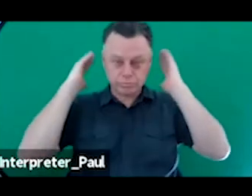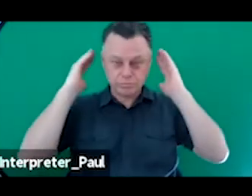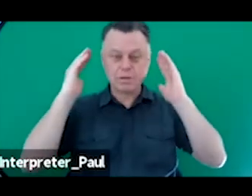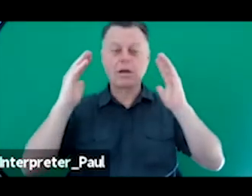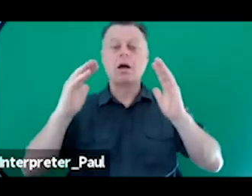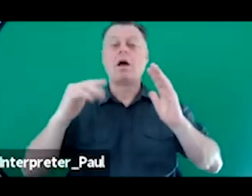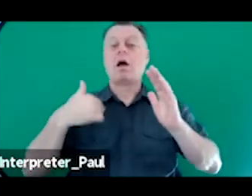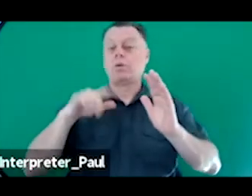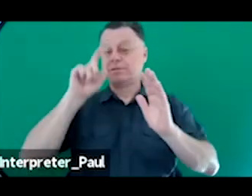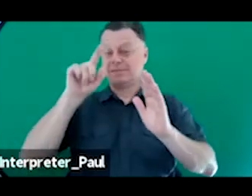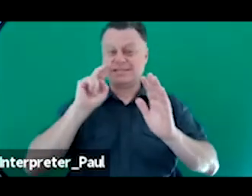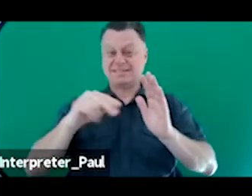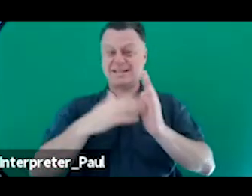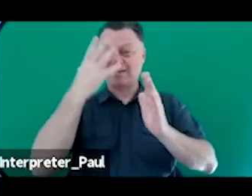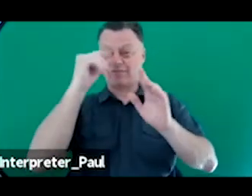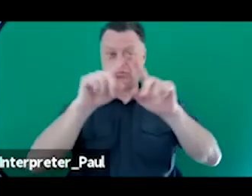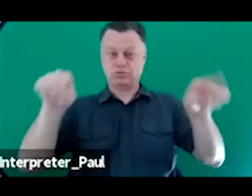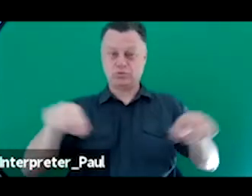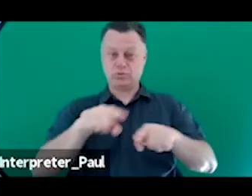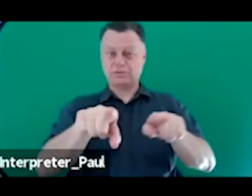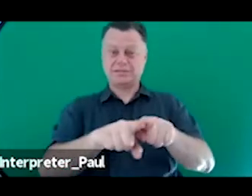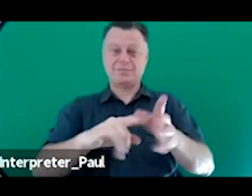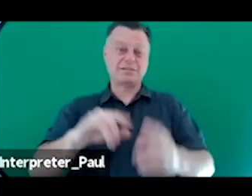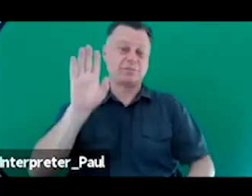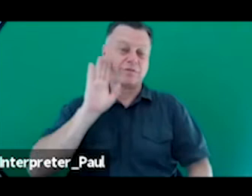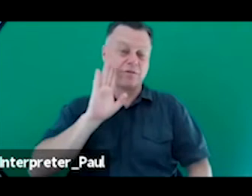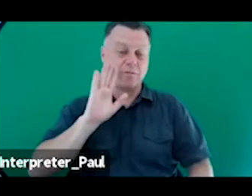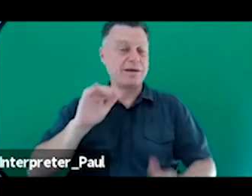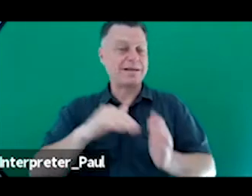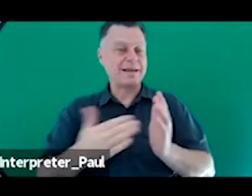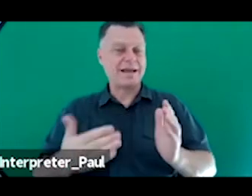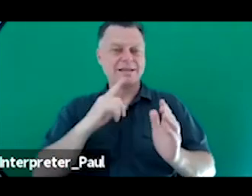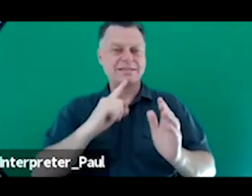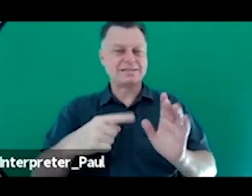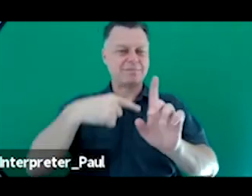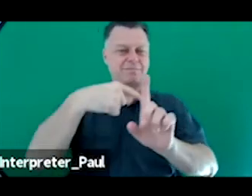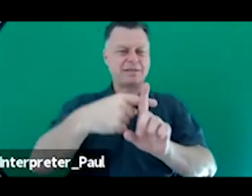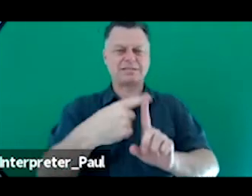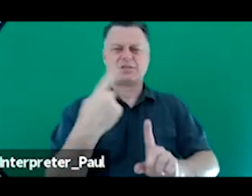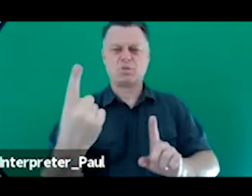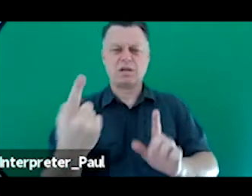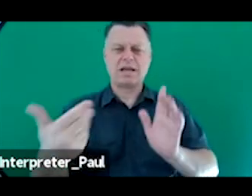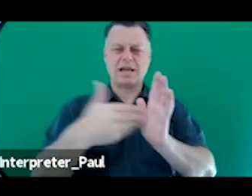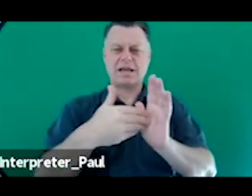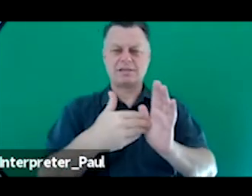now the image on the screen is exactly the same, except there is plus 1, in the book I talk about